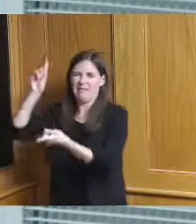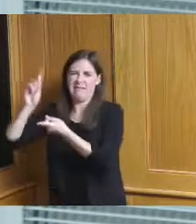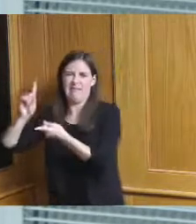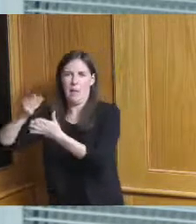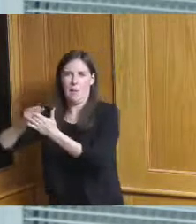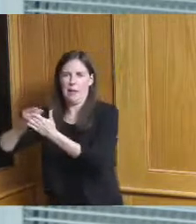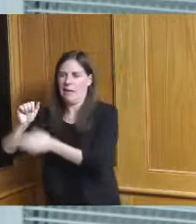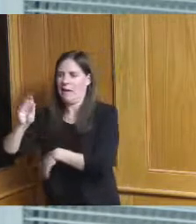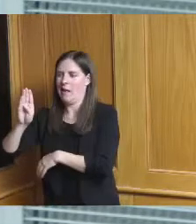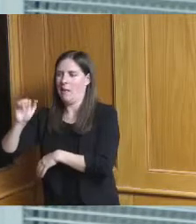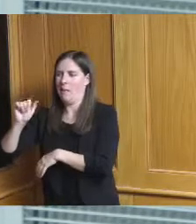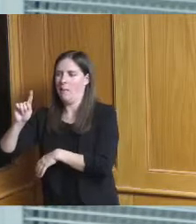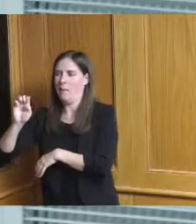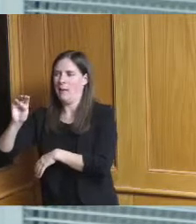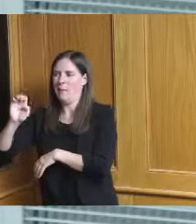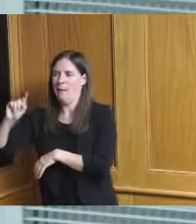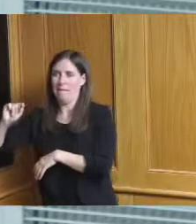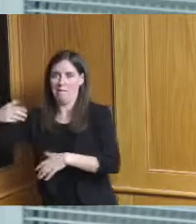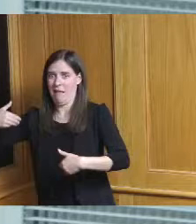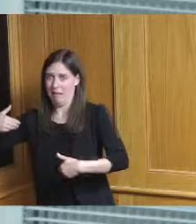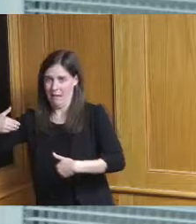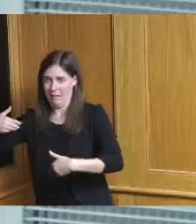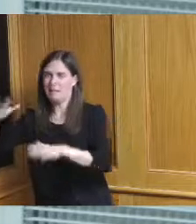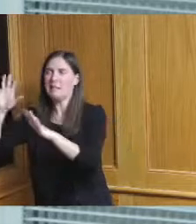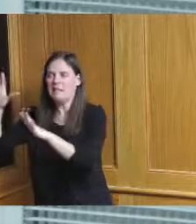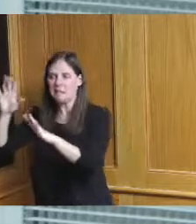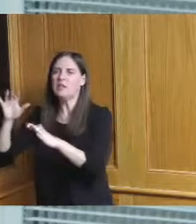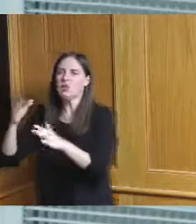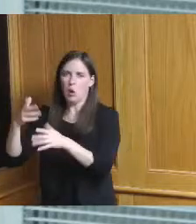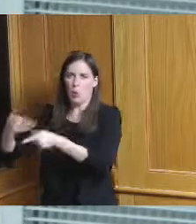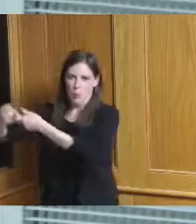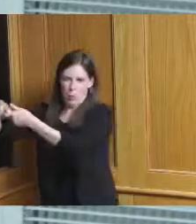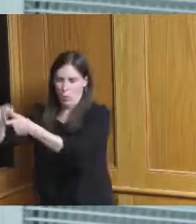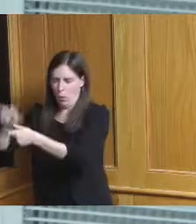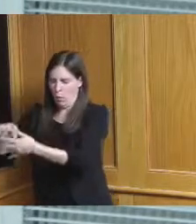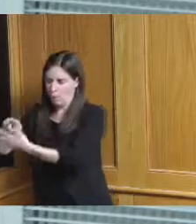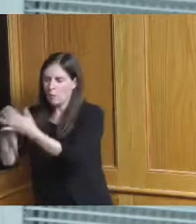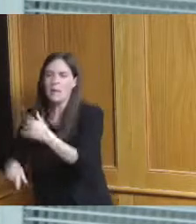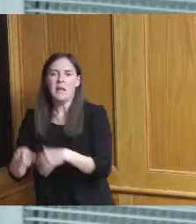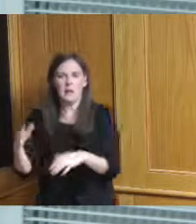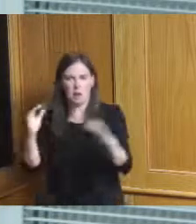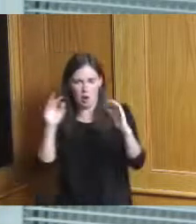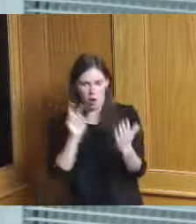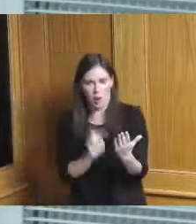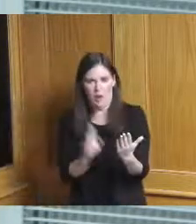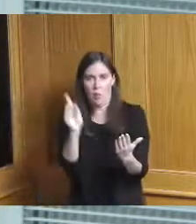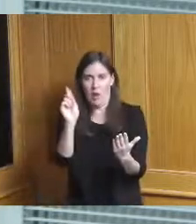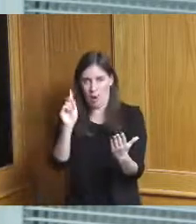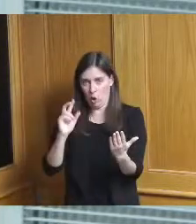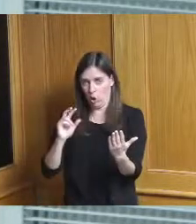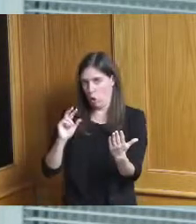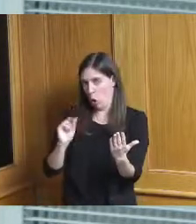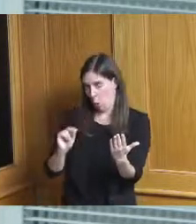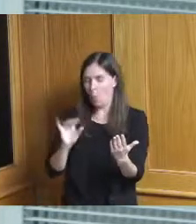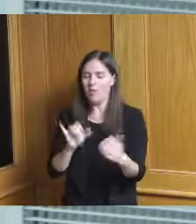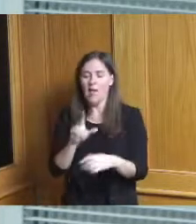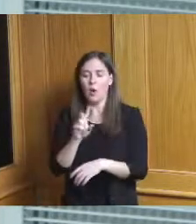so let me go down to the ones that say no so in one case in Woodlawn it says that it's actually